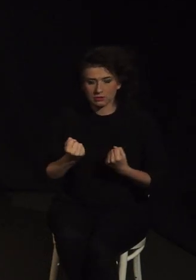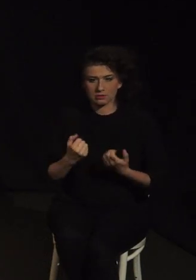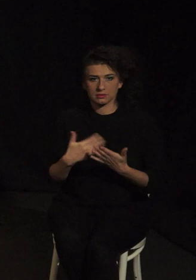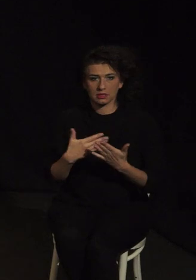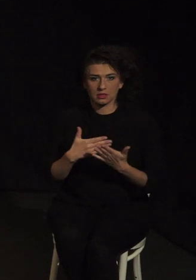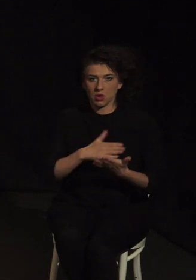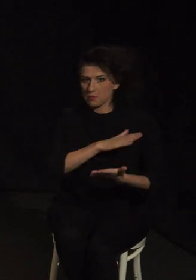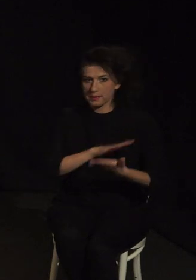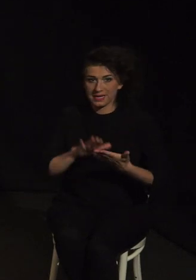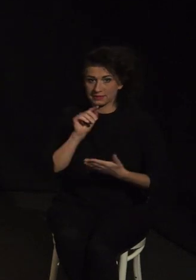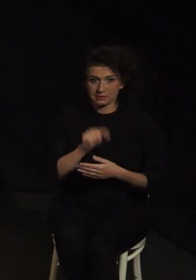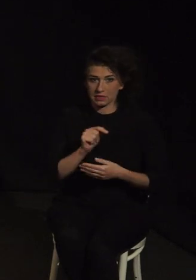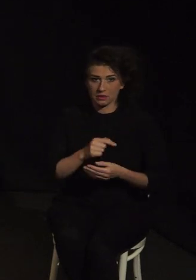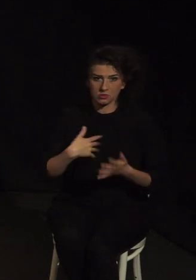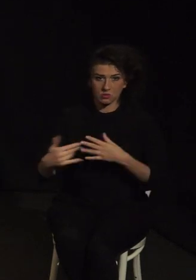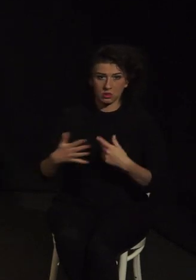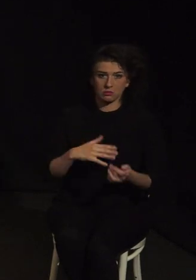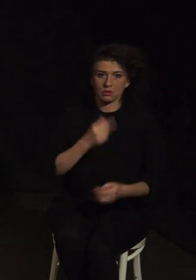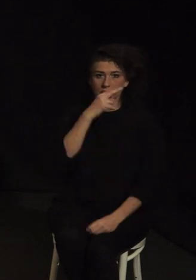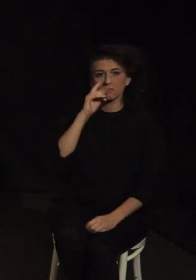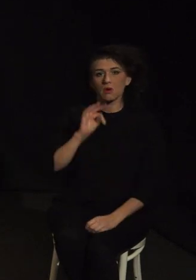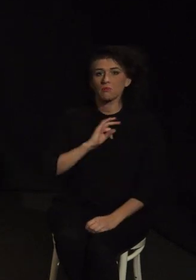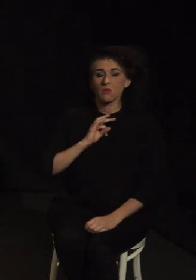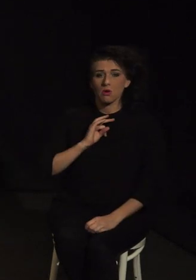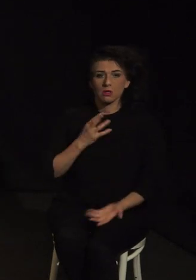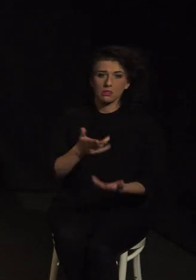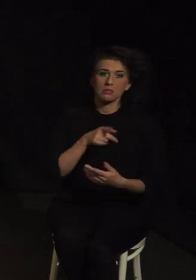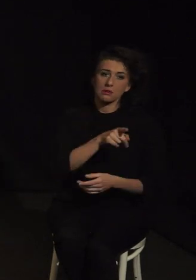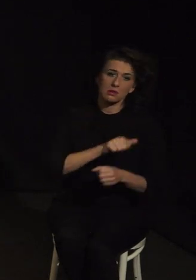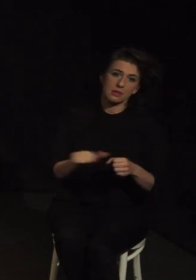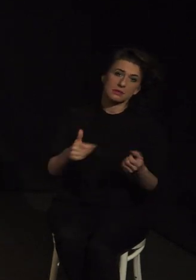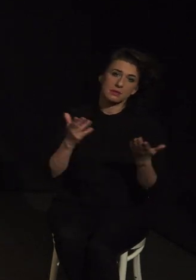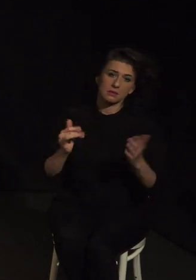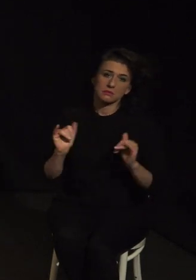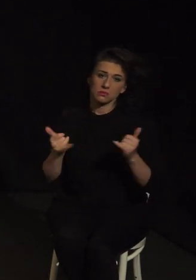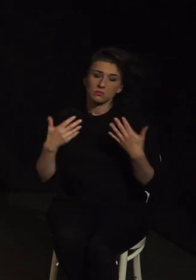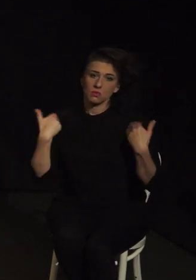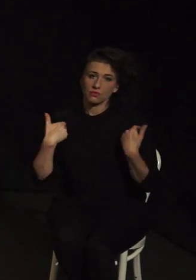I won't say: 'Litwo! Ojczyzno moja! Ty jesteś jak zdrowie."